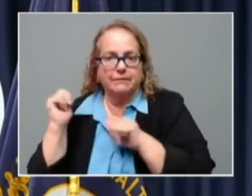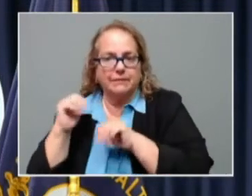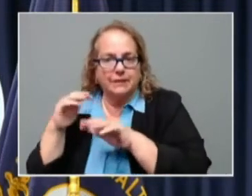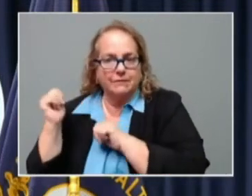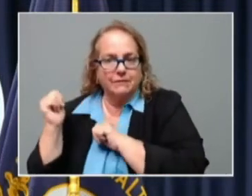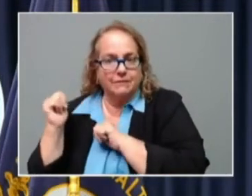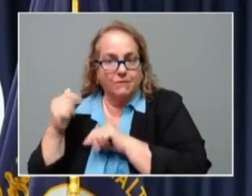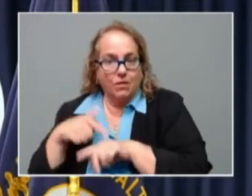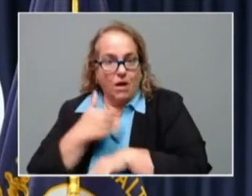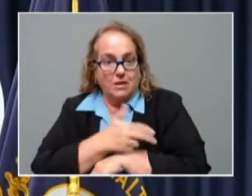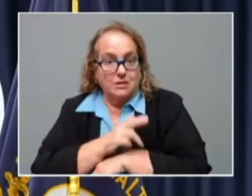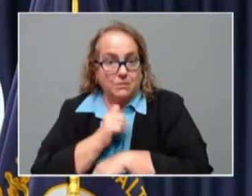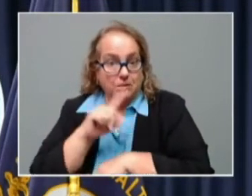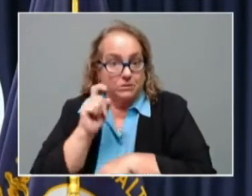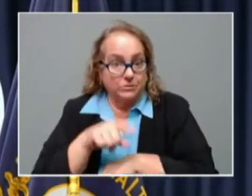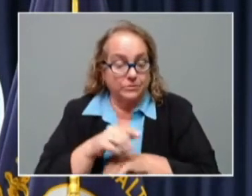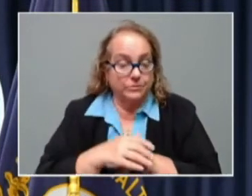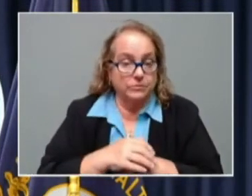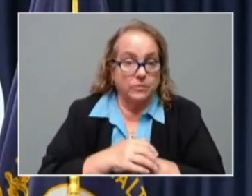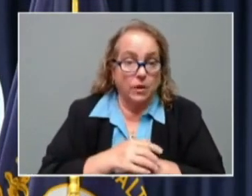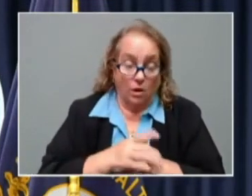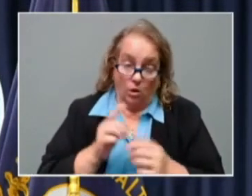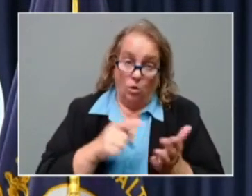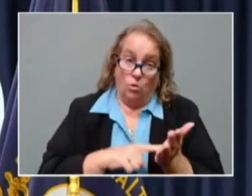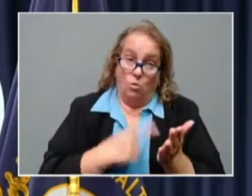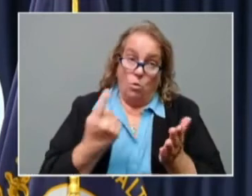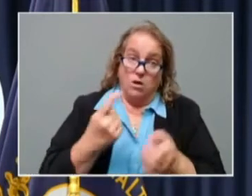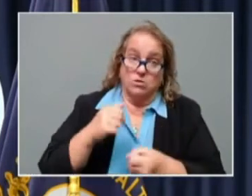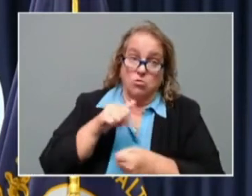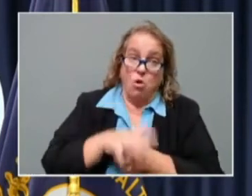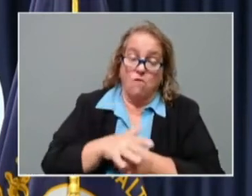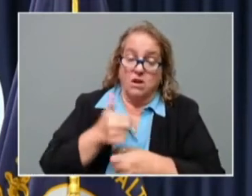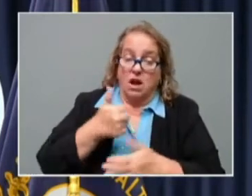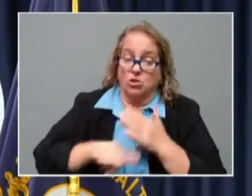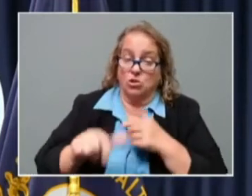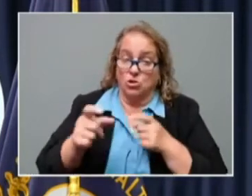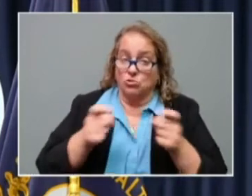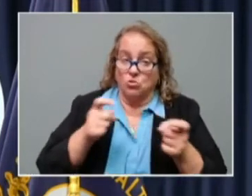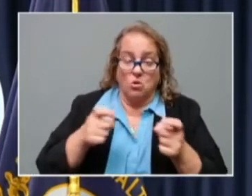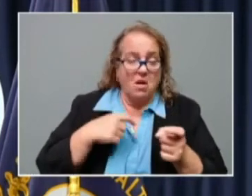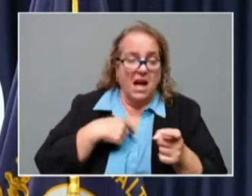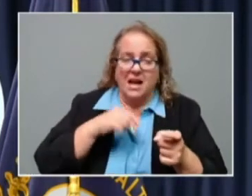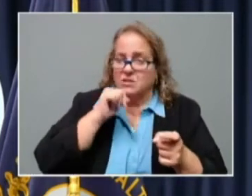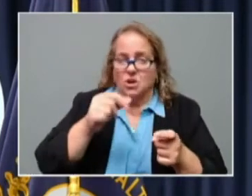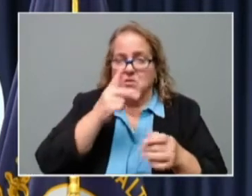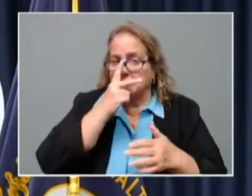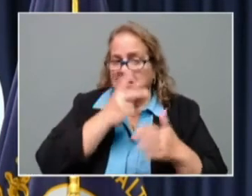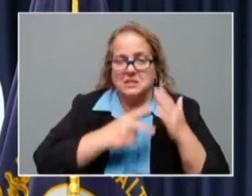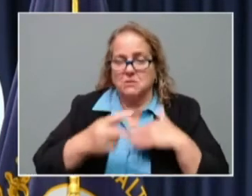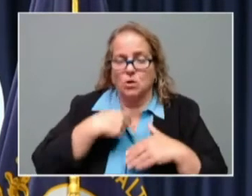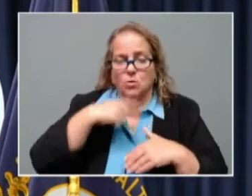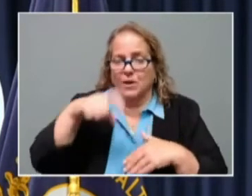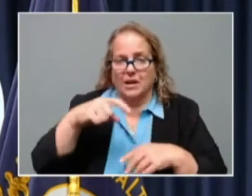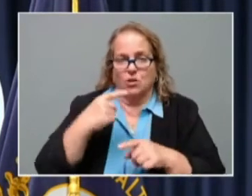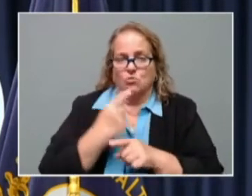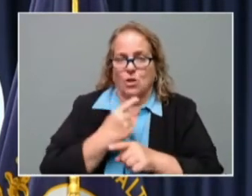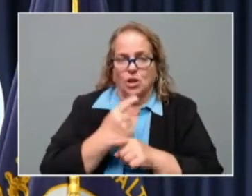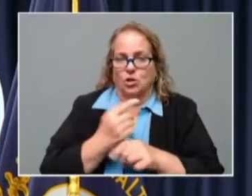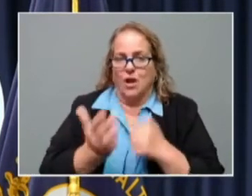But once Covid is under control, I don't anticipate that we will need regular assistance from the National Guard. But what we are going to need